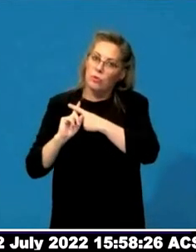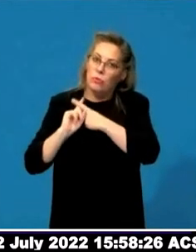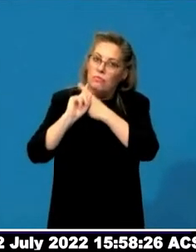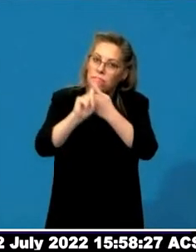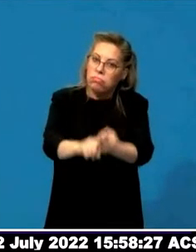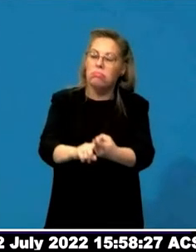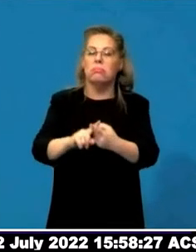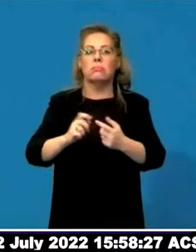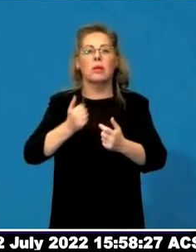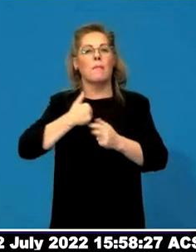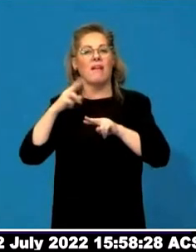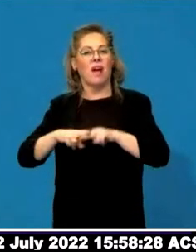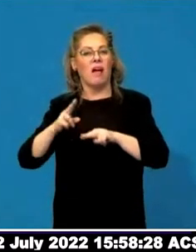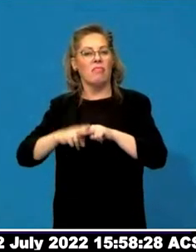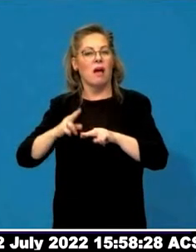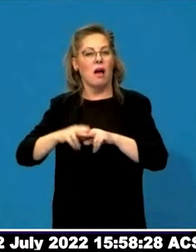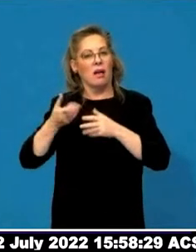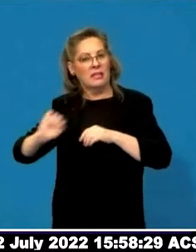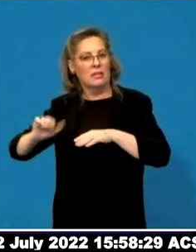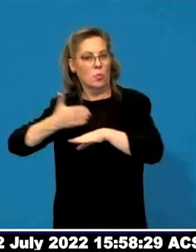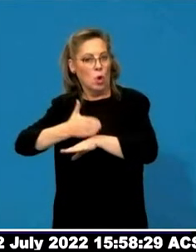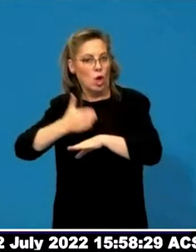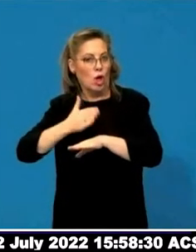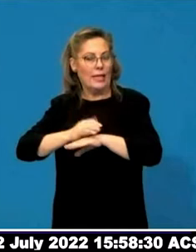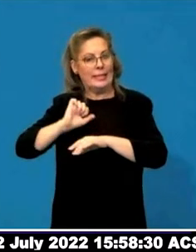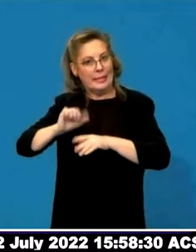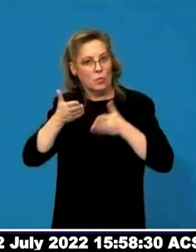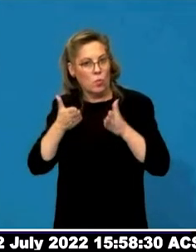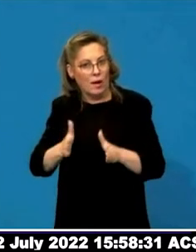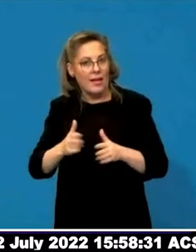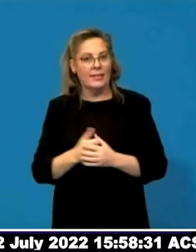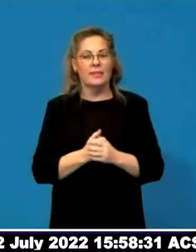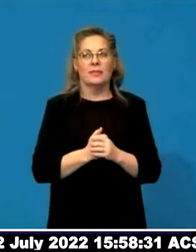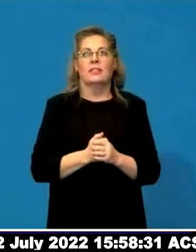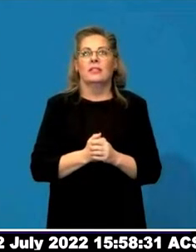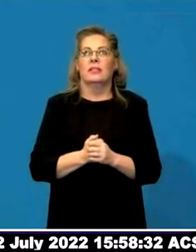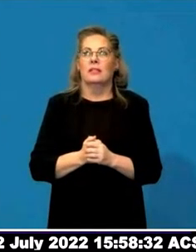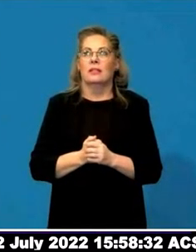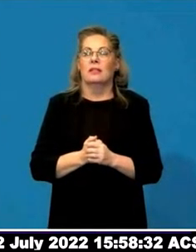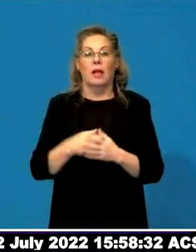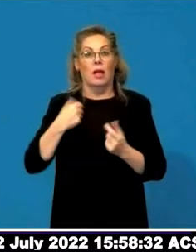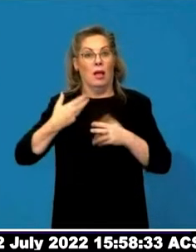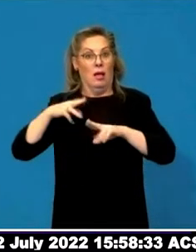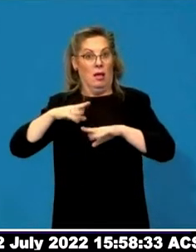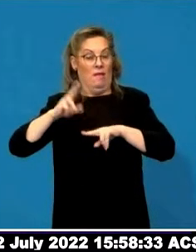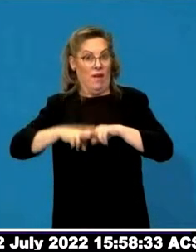and also to - to carry on, I guess, you know, where Dad left off.